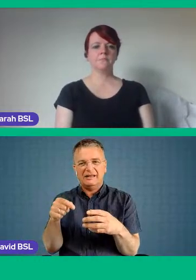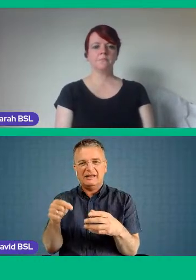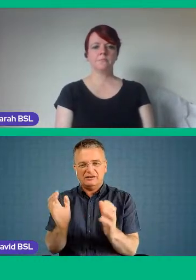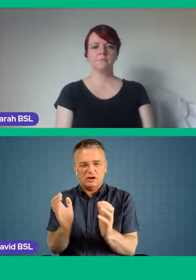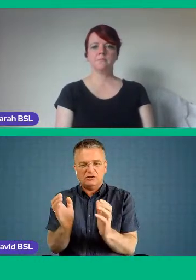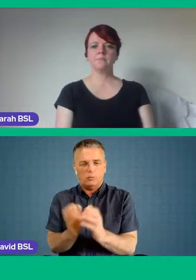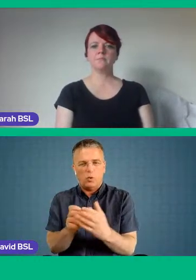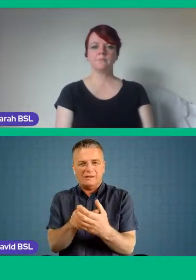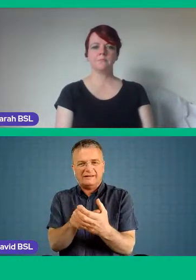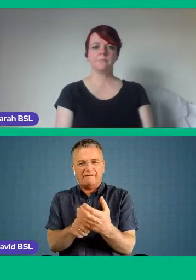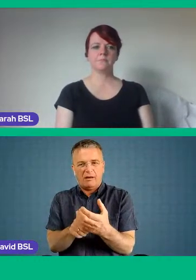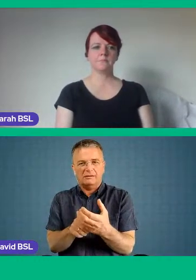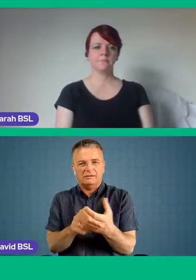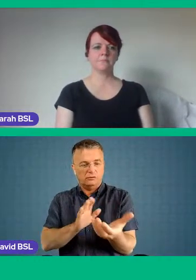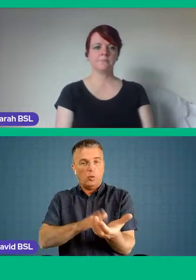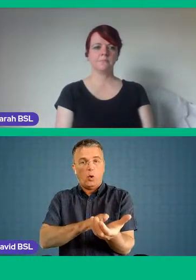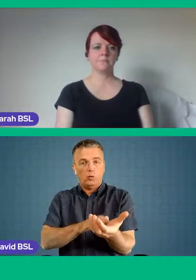the palm of your hand, and we talked a lot about